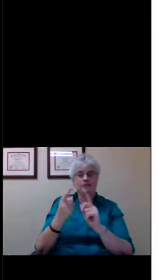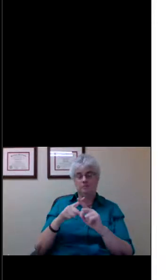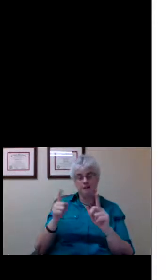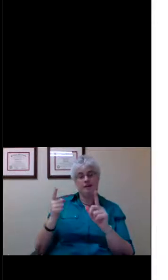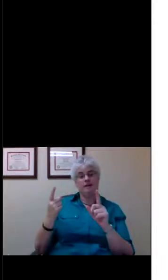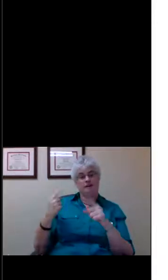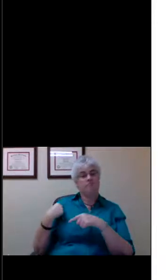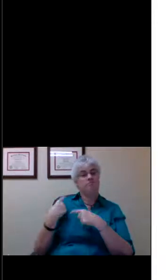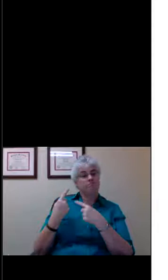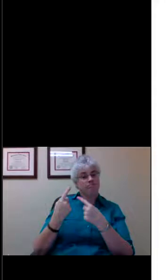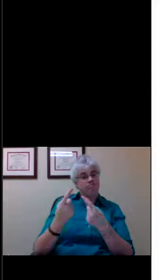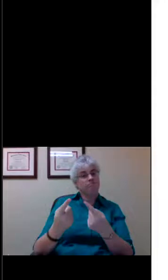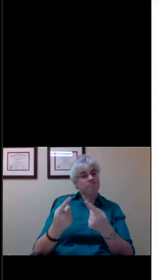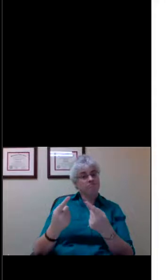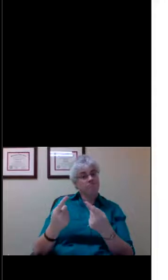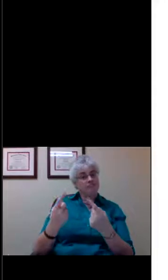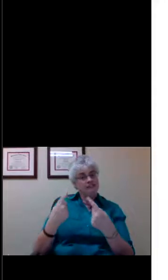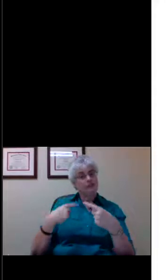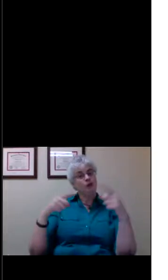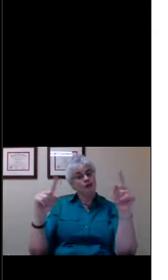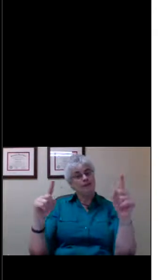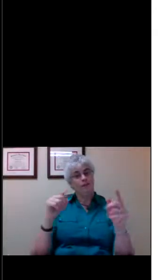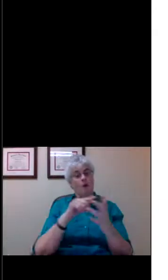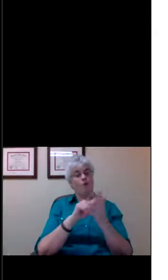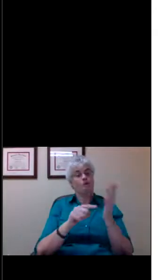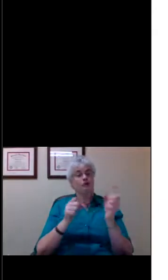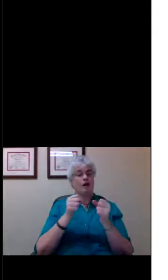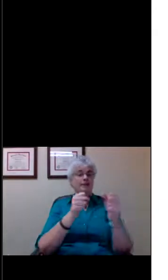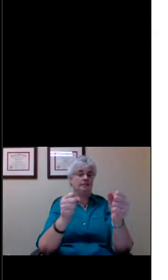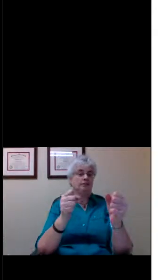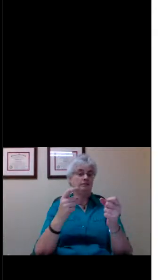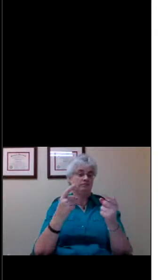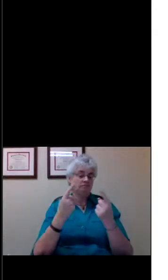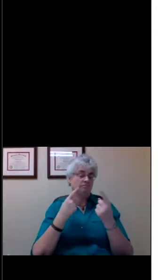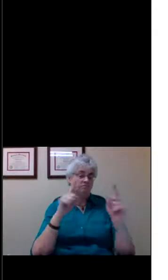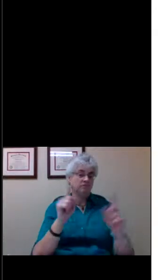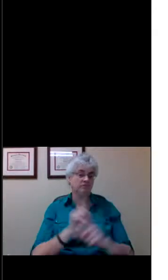for change to take effect, but it's been working and I think that these